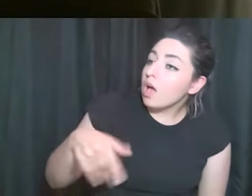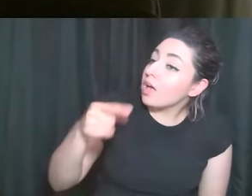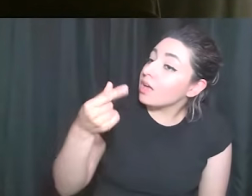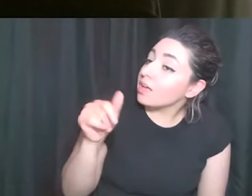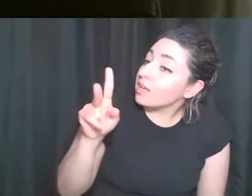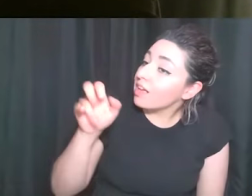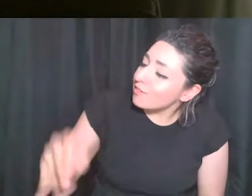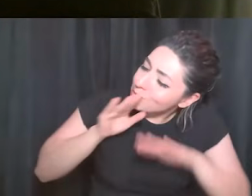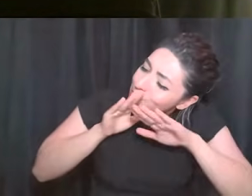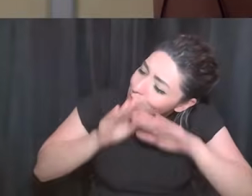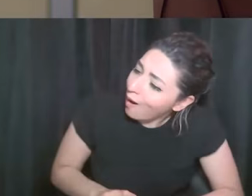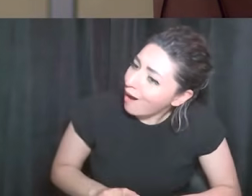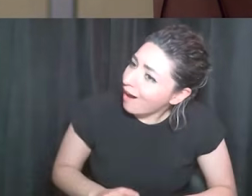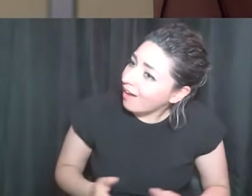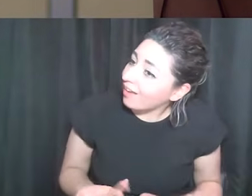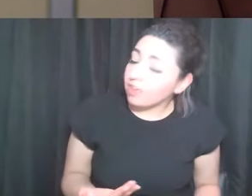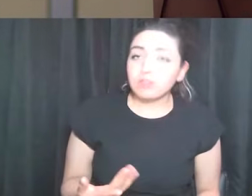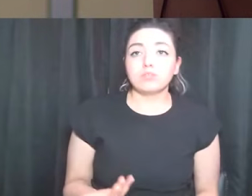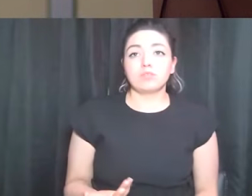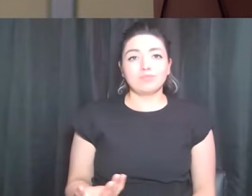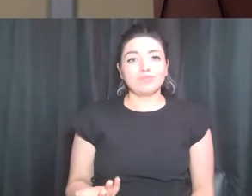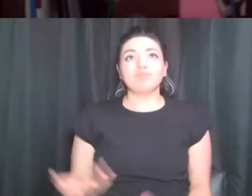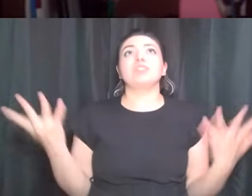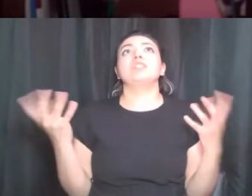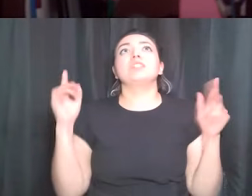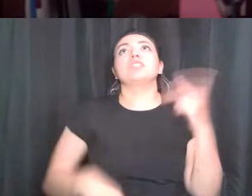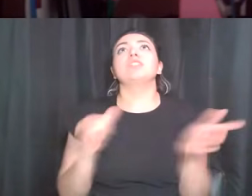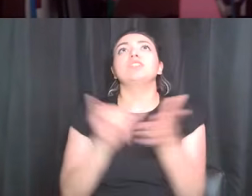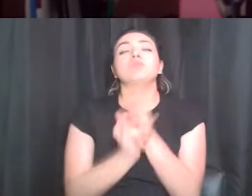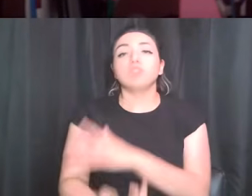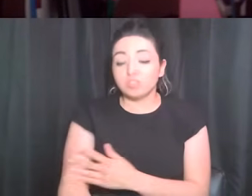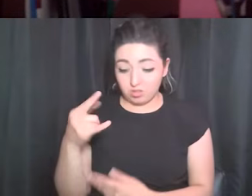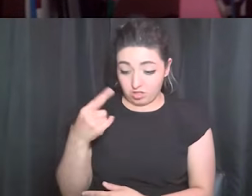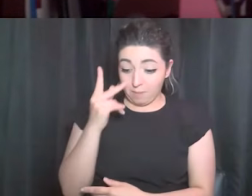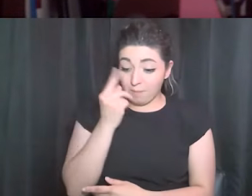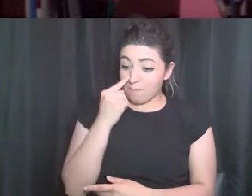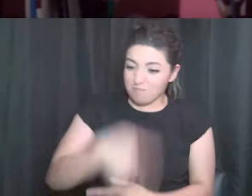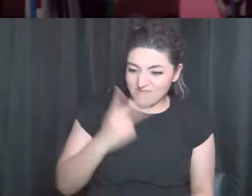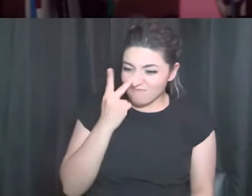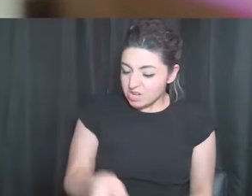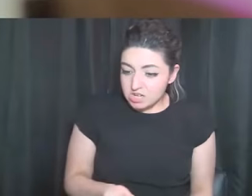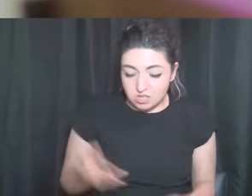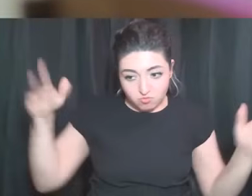Gavin, calm down! GAVIN: Hey, I'm done, T. The plastic prick is crazy. What did he do now? Charge your coffee with electricity?